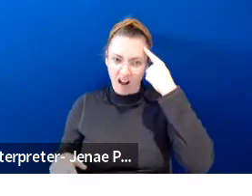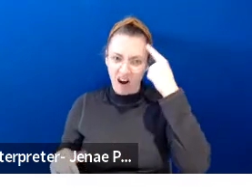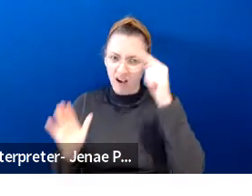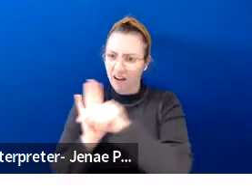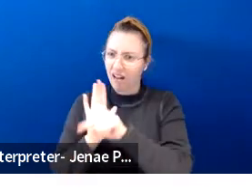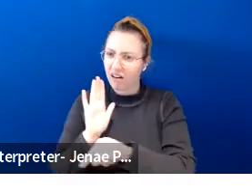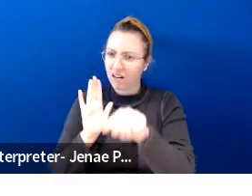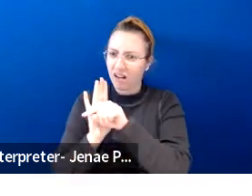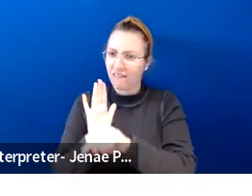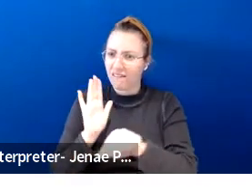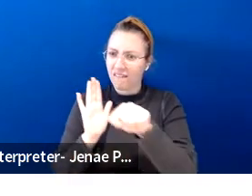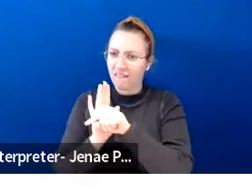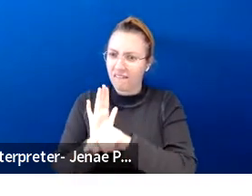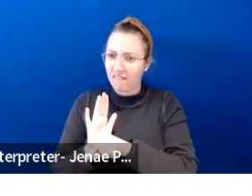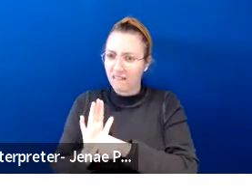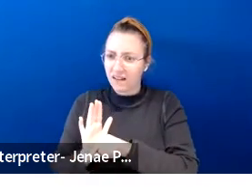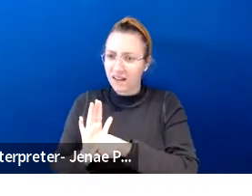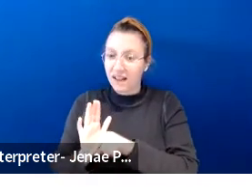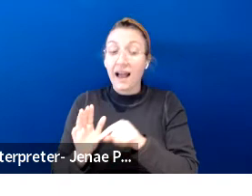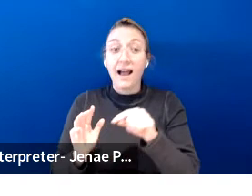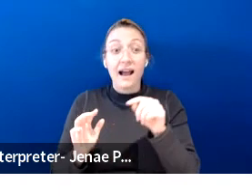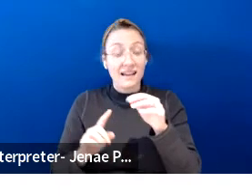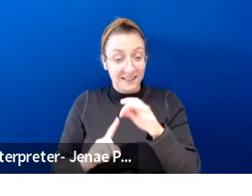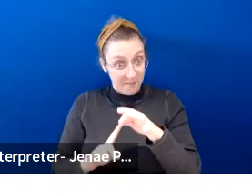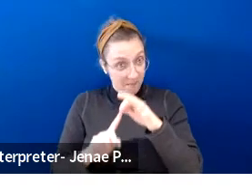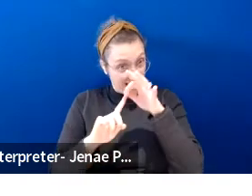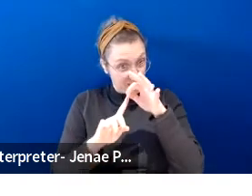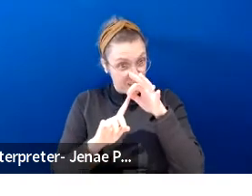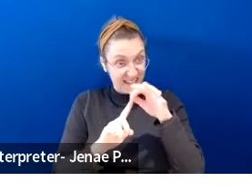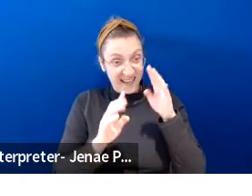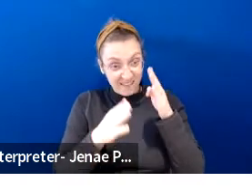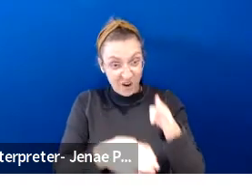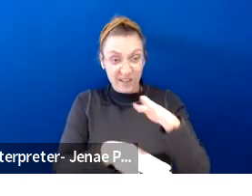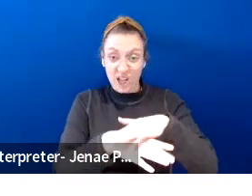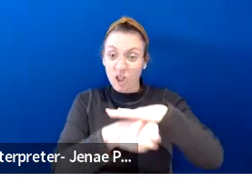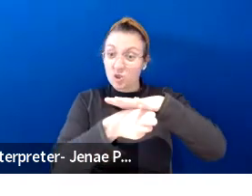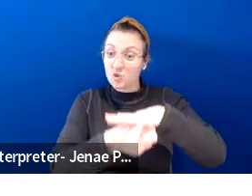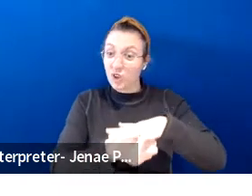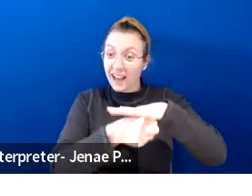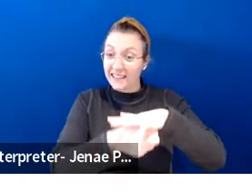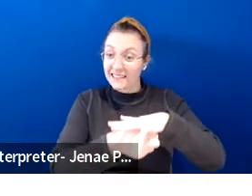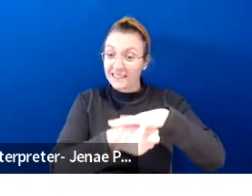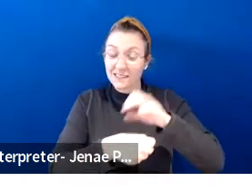especially around stress or barriers that come up. And so again, recognition